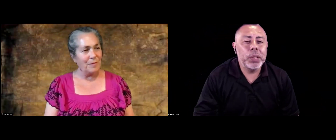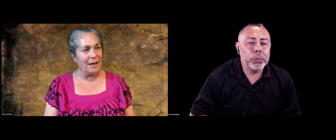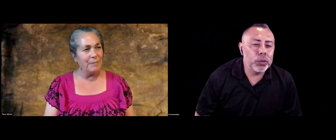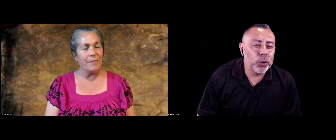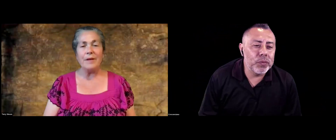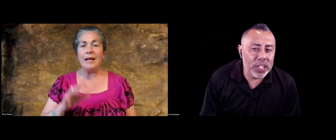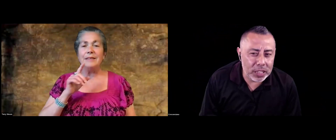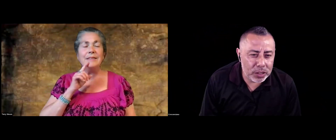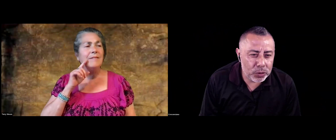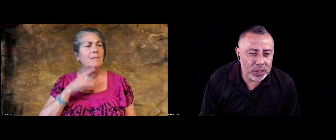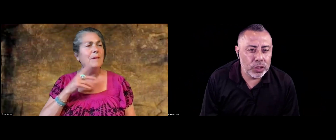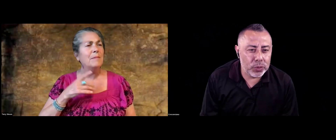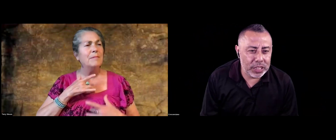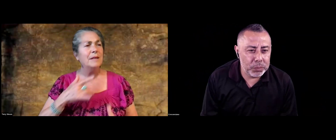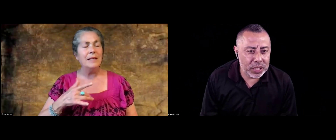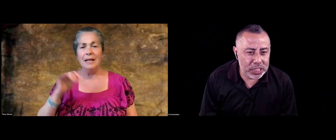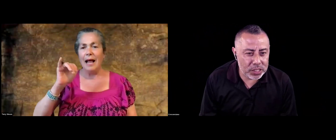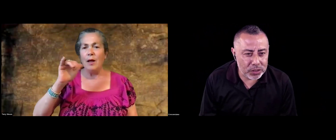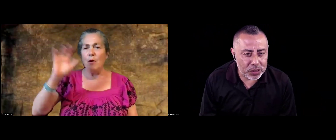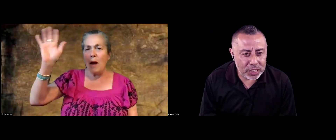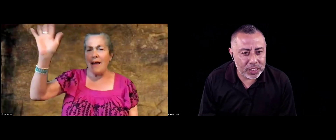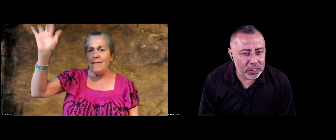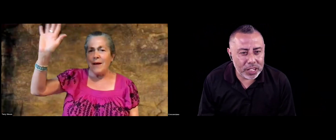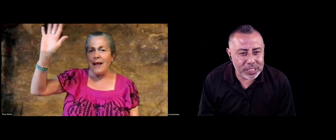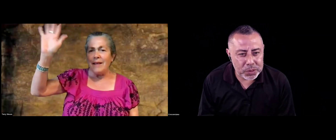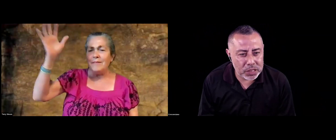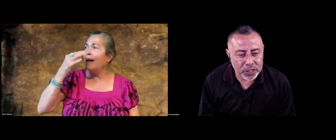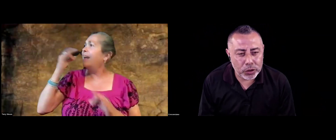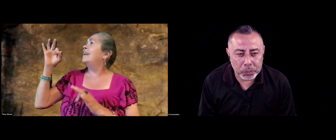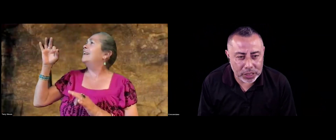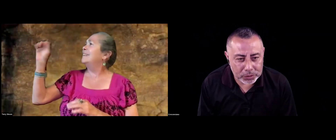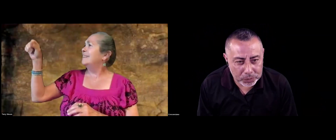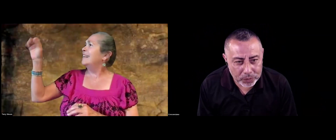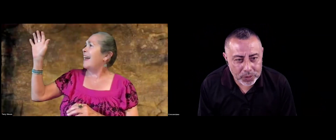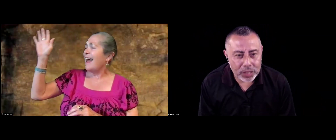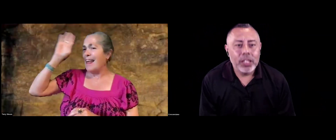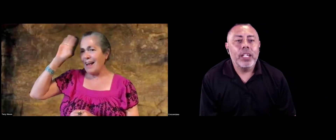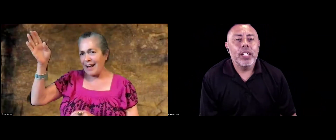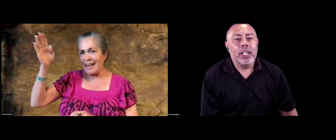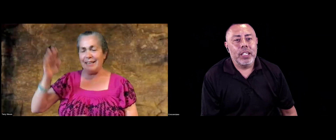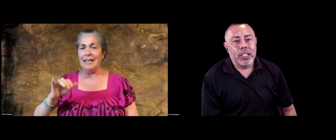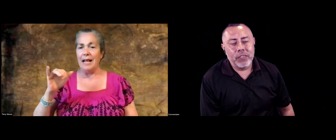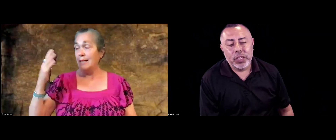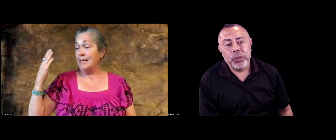Hearing people are more vague when they greet and meet each other and they're not as specific or blunt.